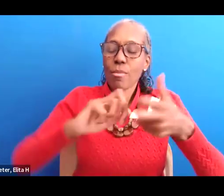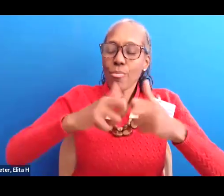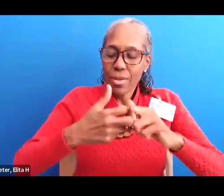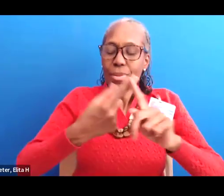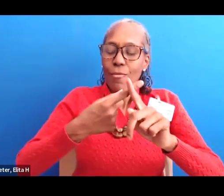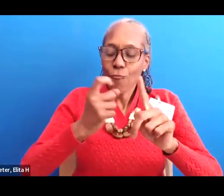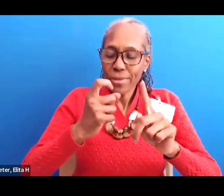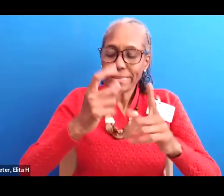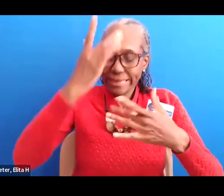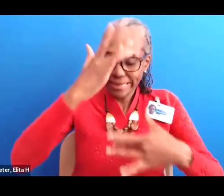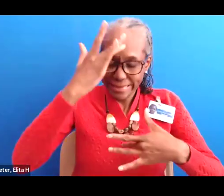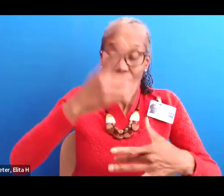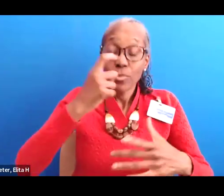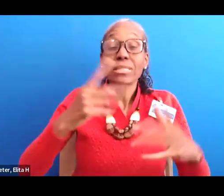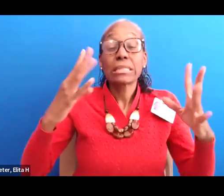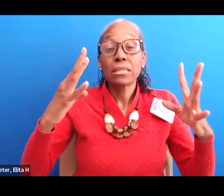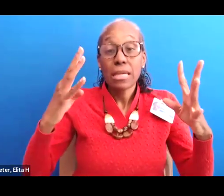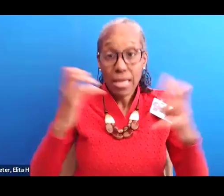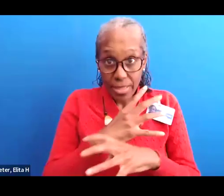complication of having the stroke.